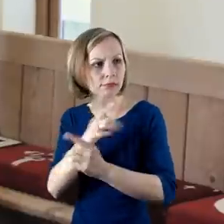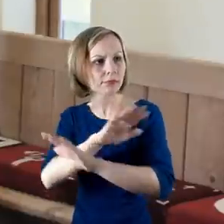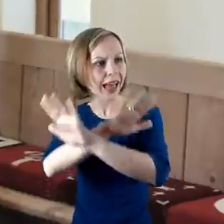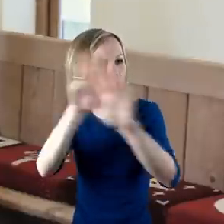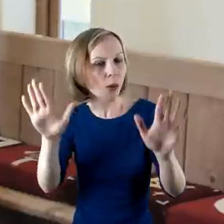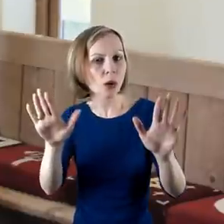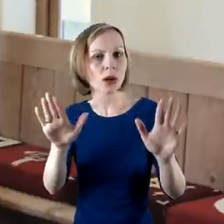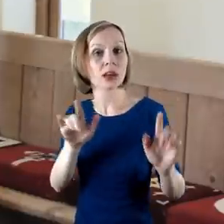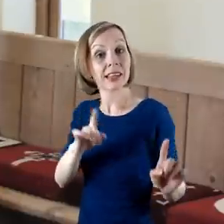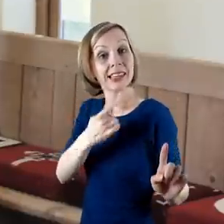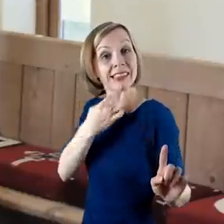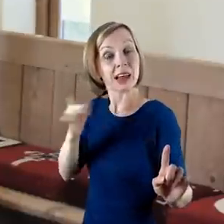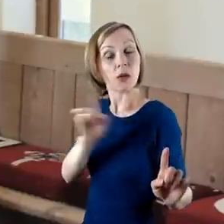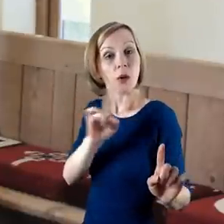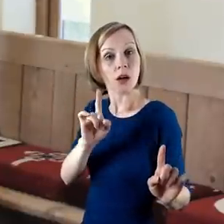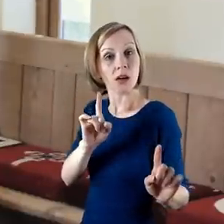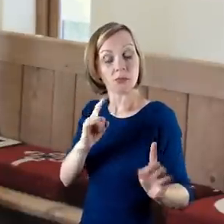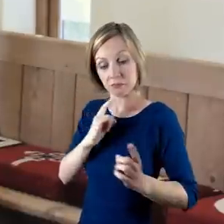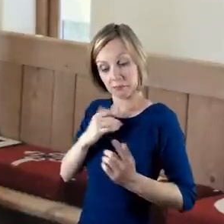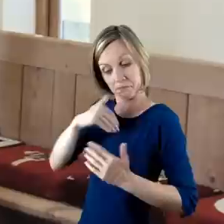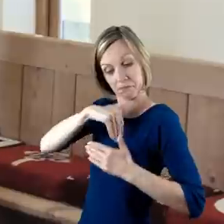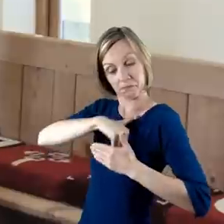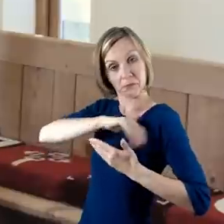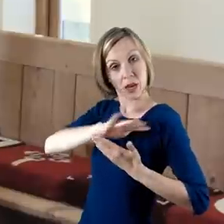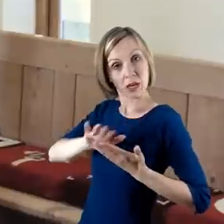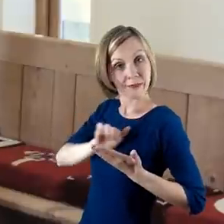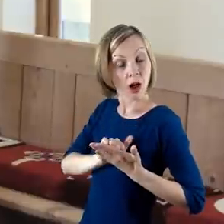"The divine in me greets the divine in you".